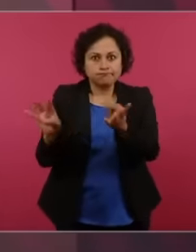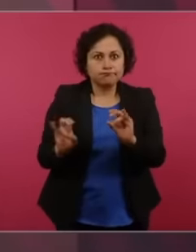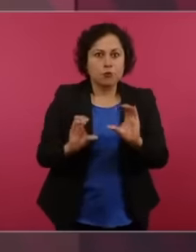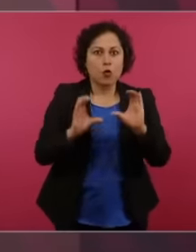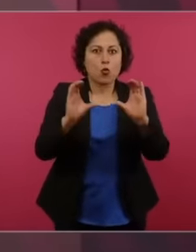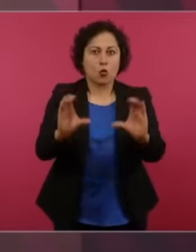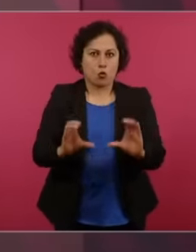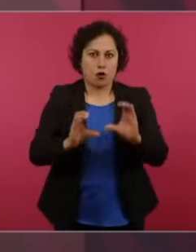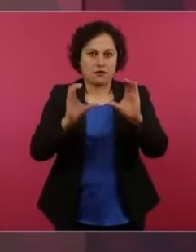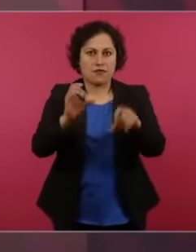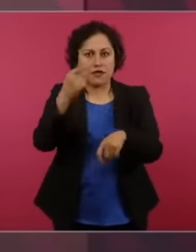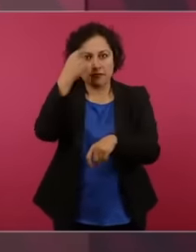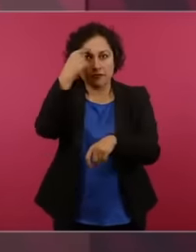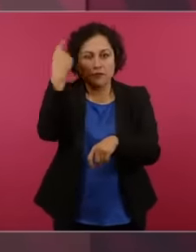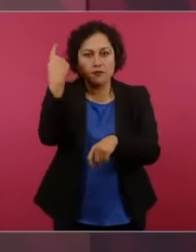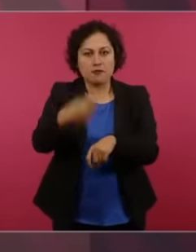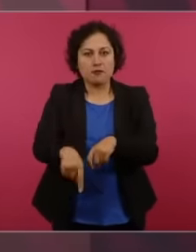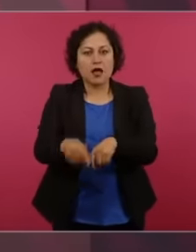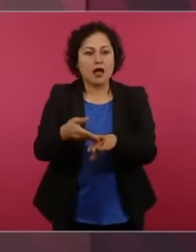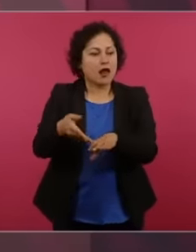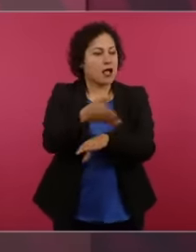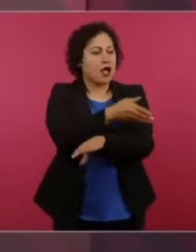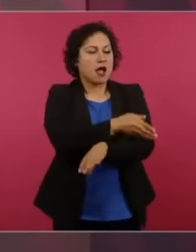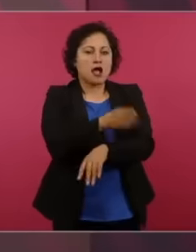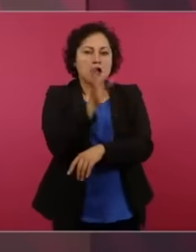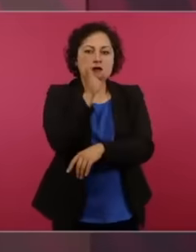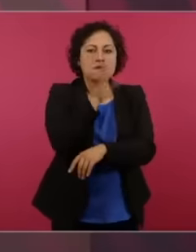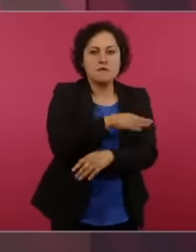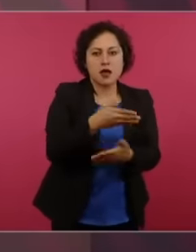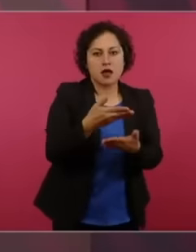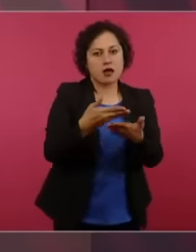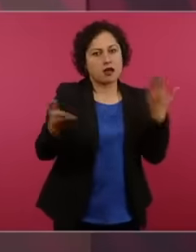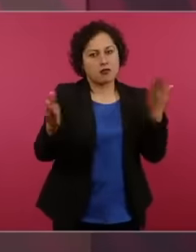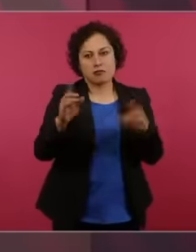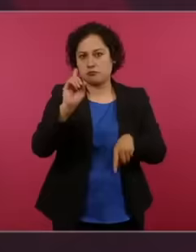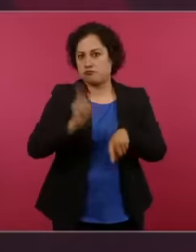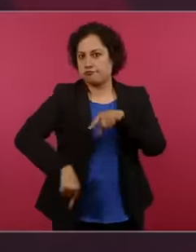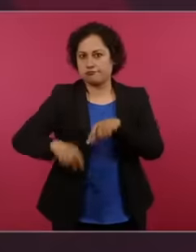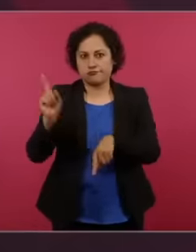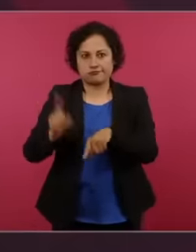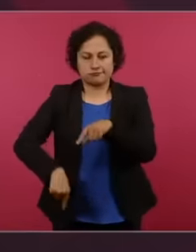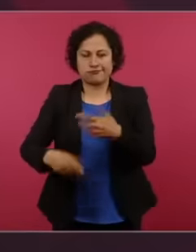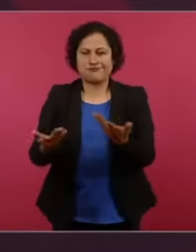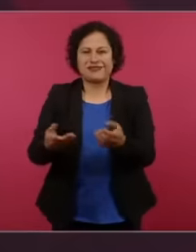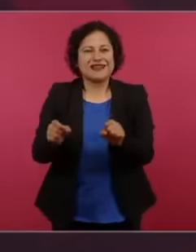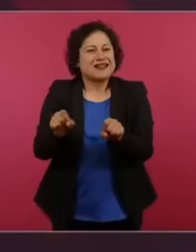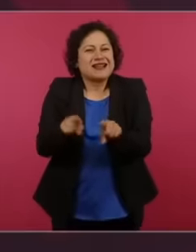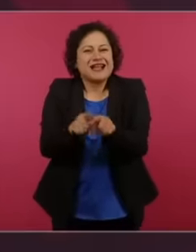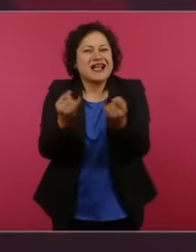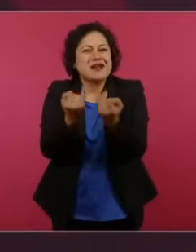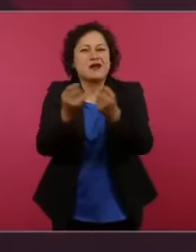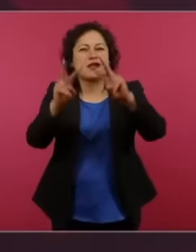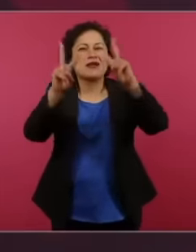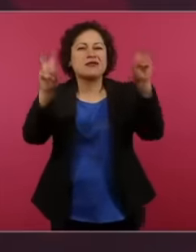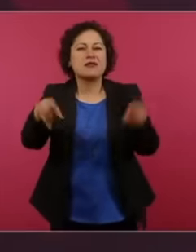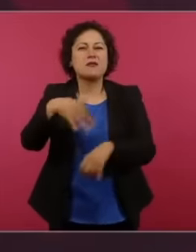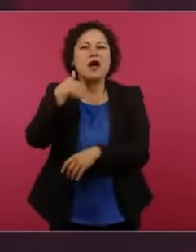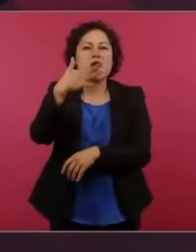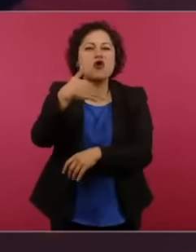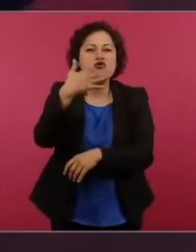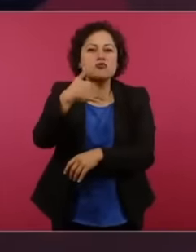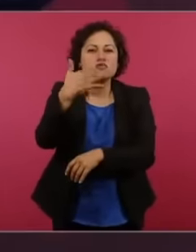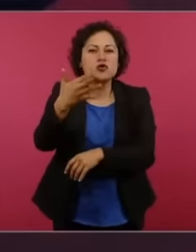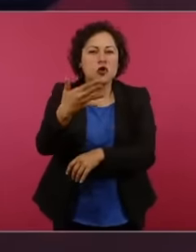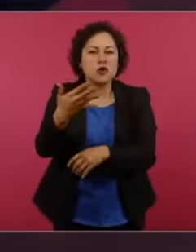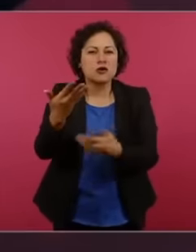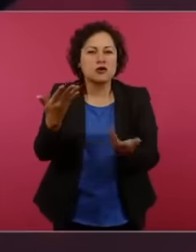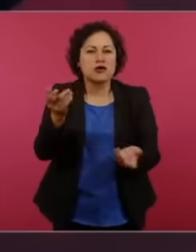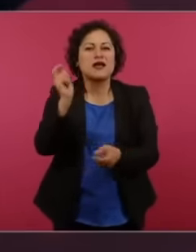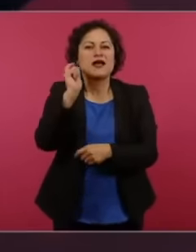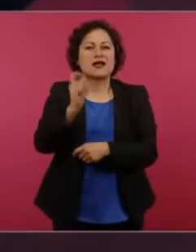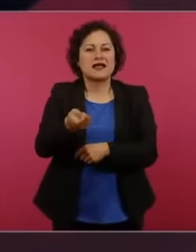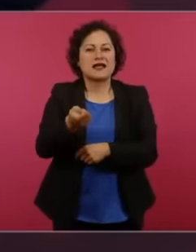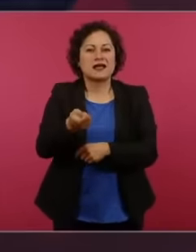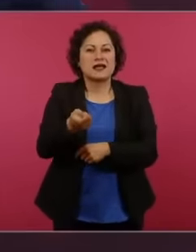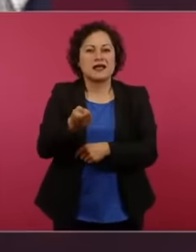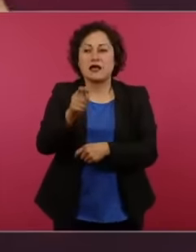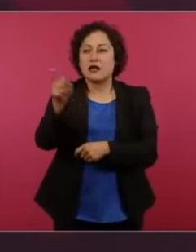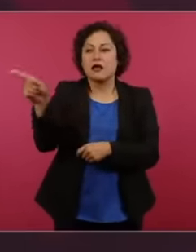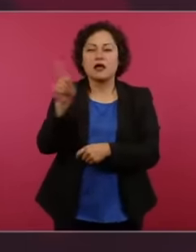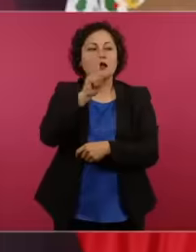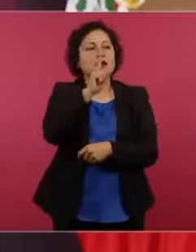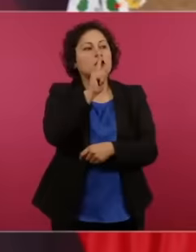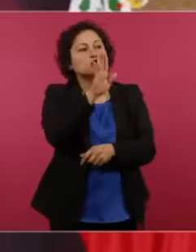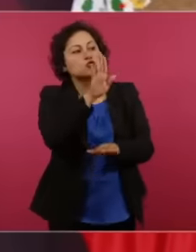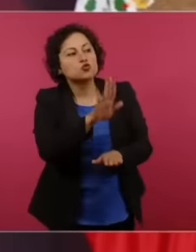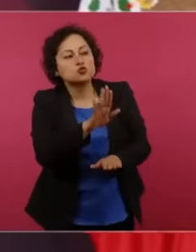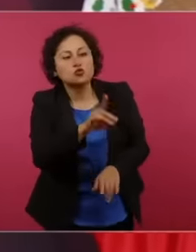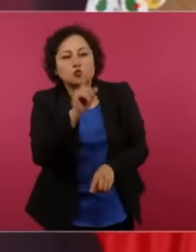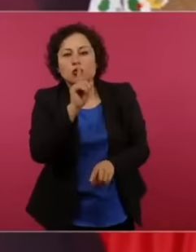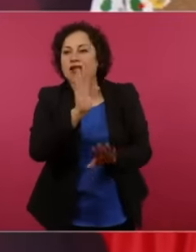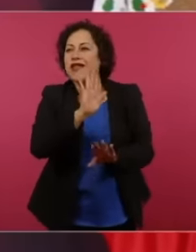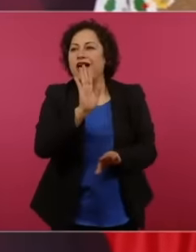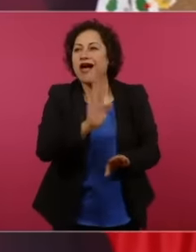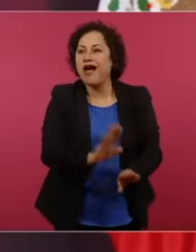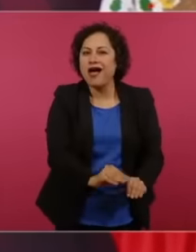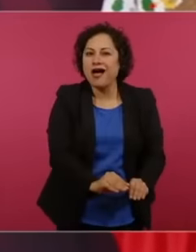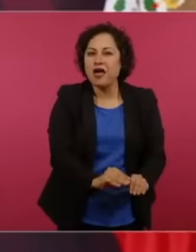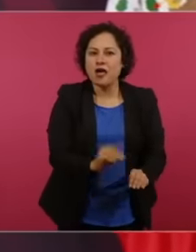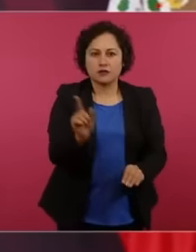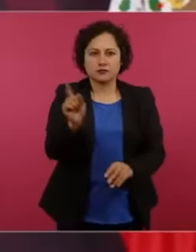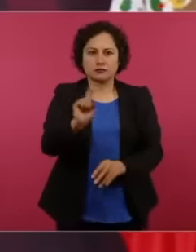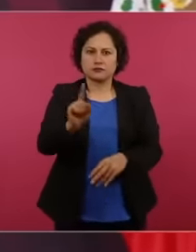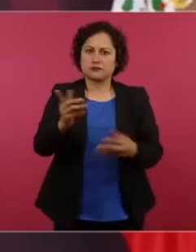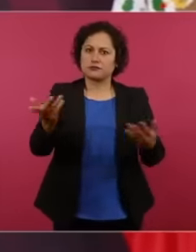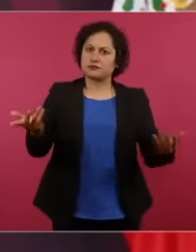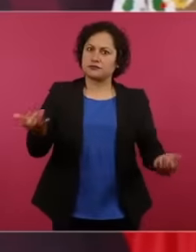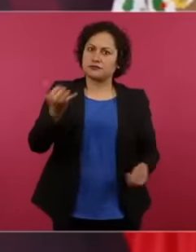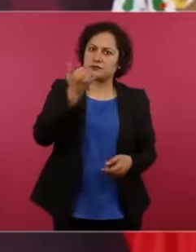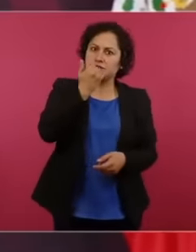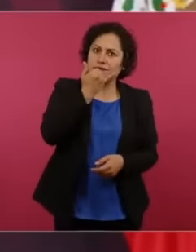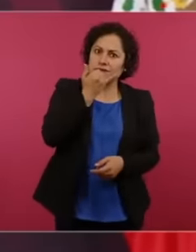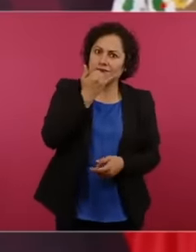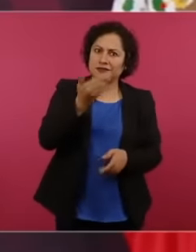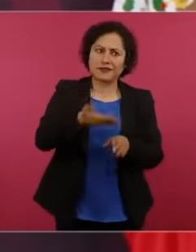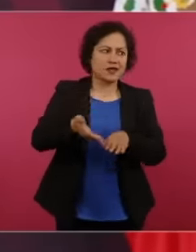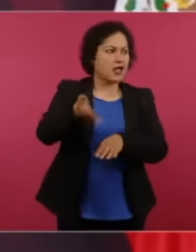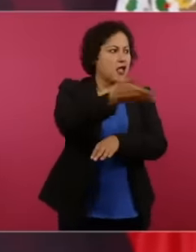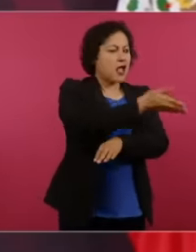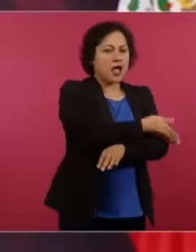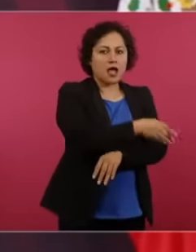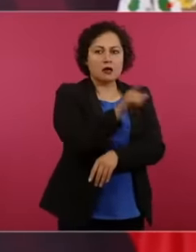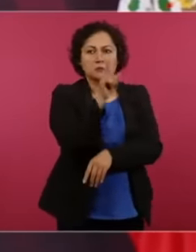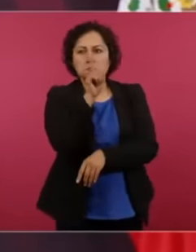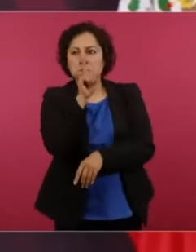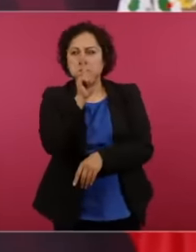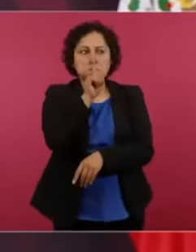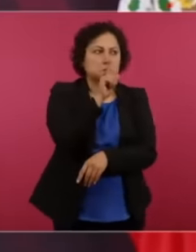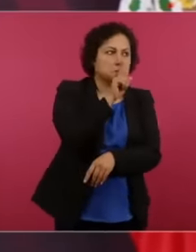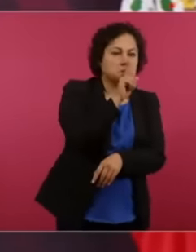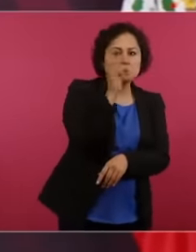we no longer have to talk about it if it hasn't been talked about for centuries, we still have a long time to talk about